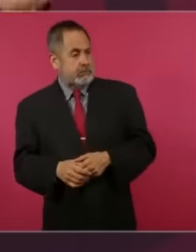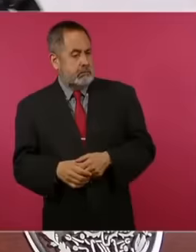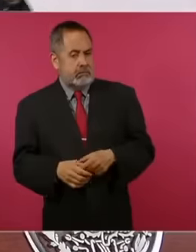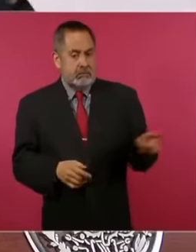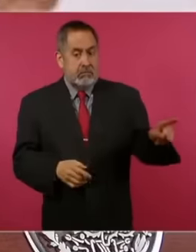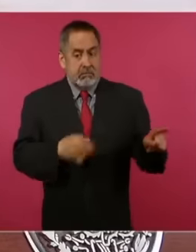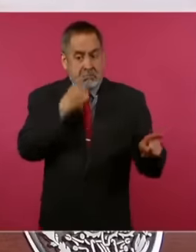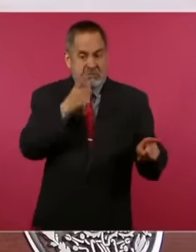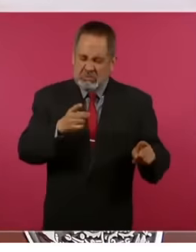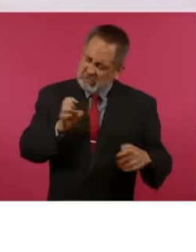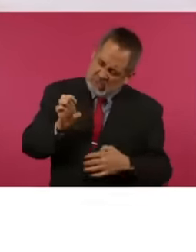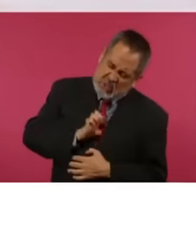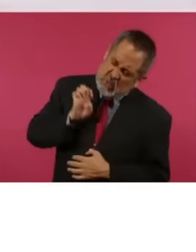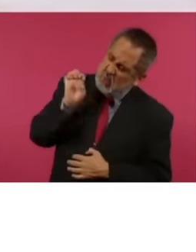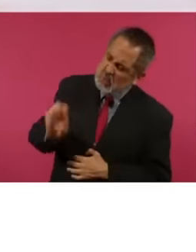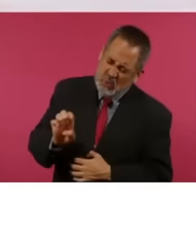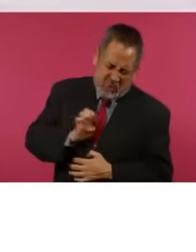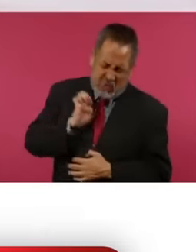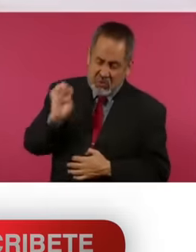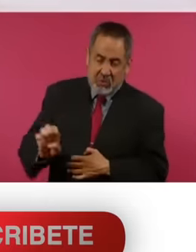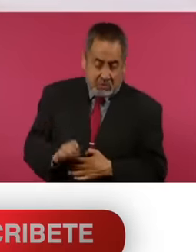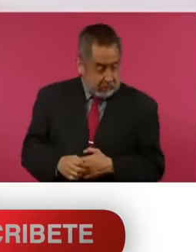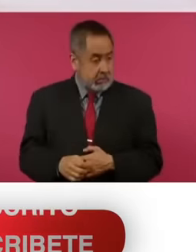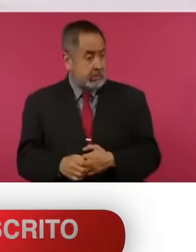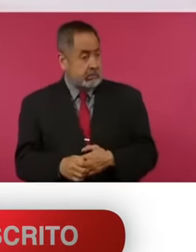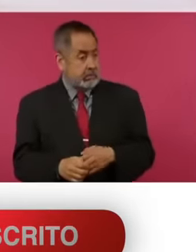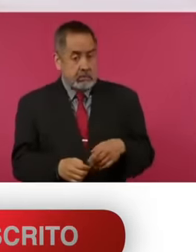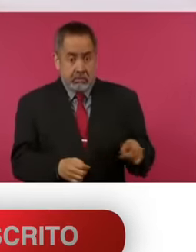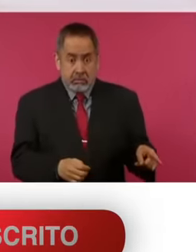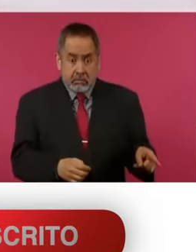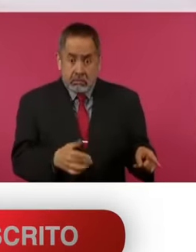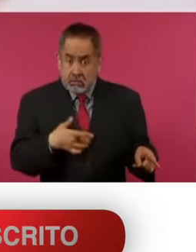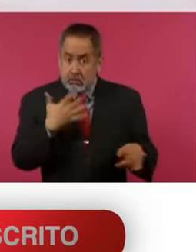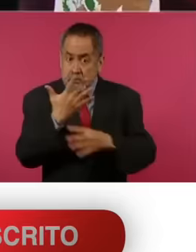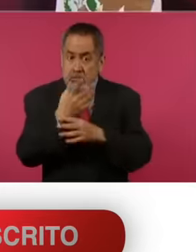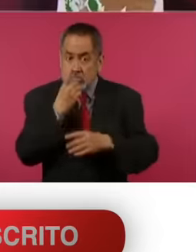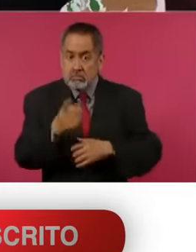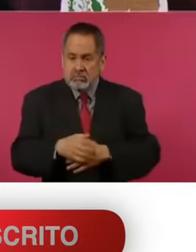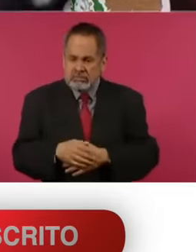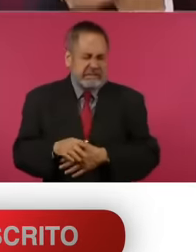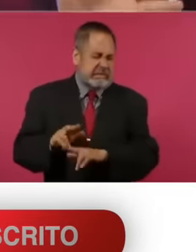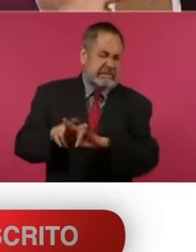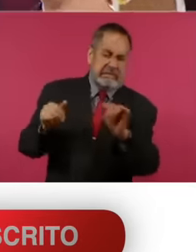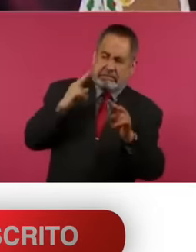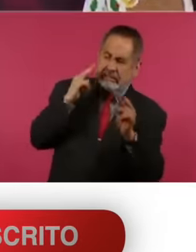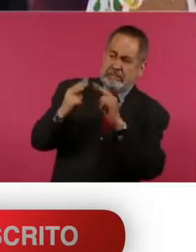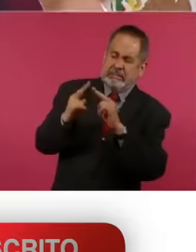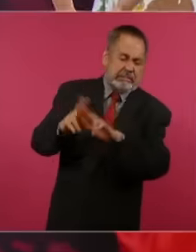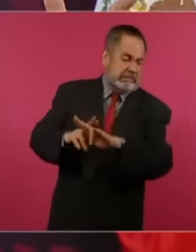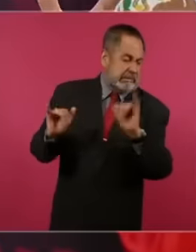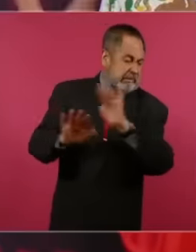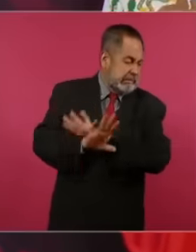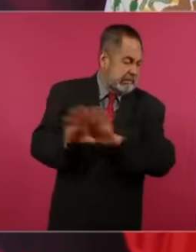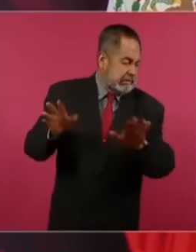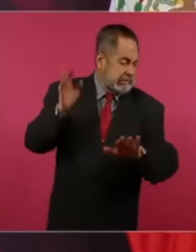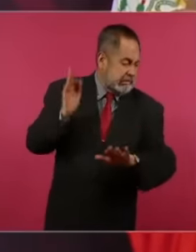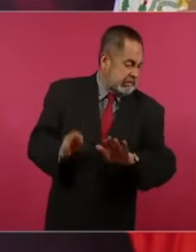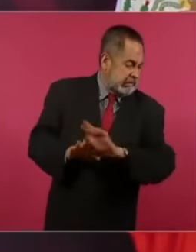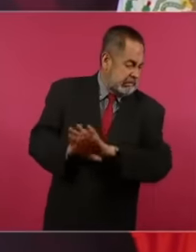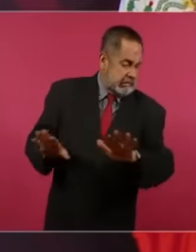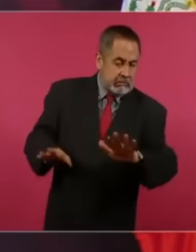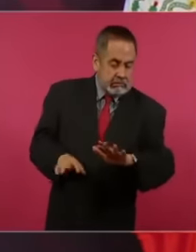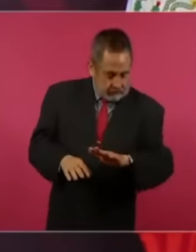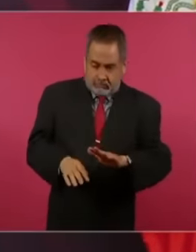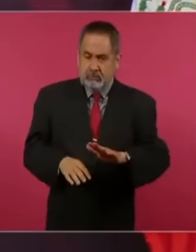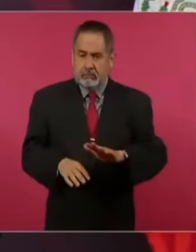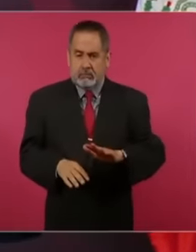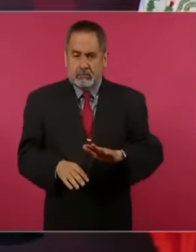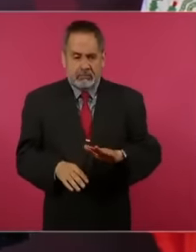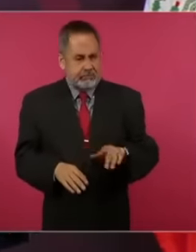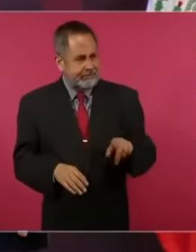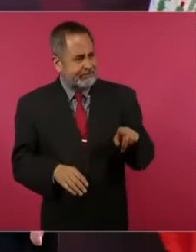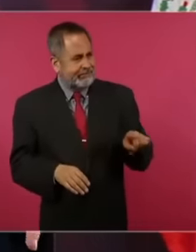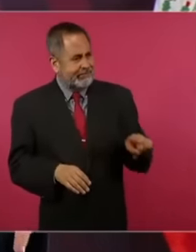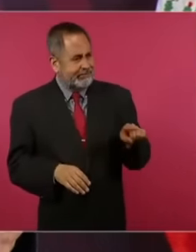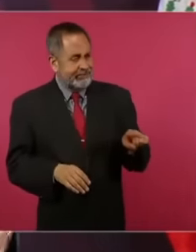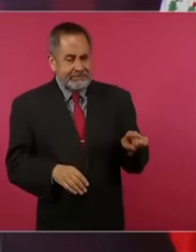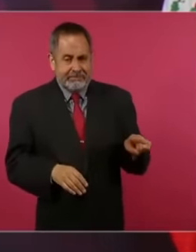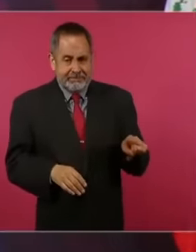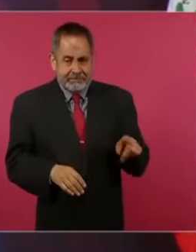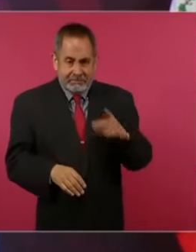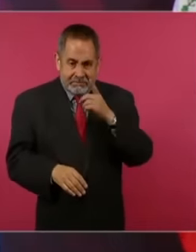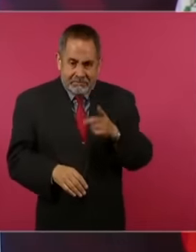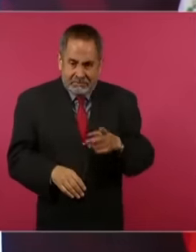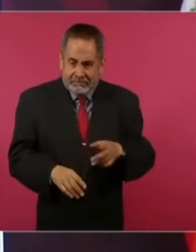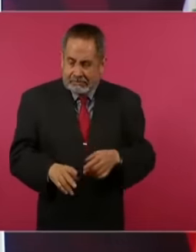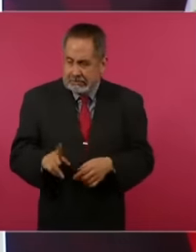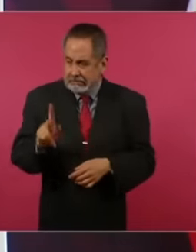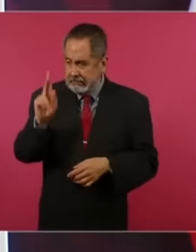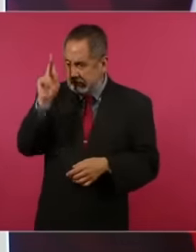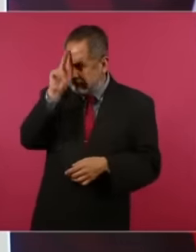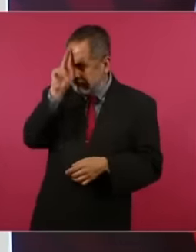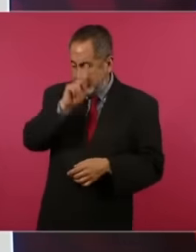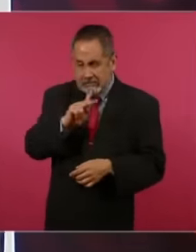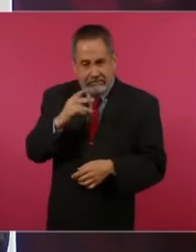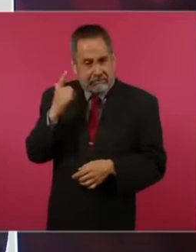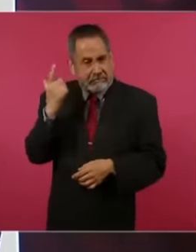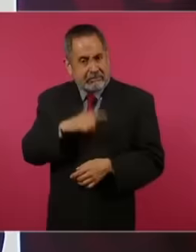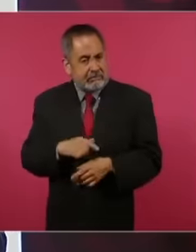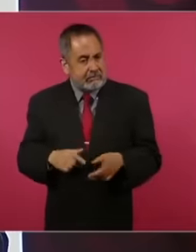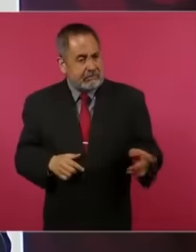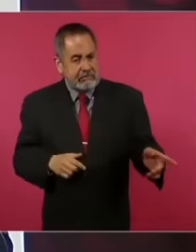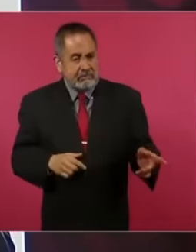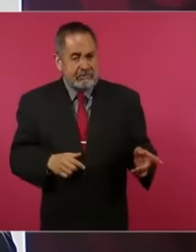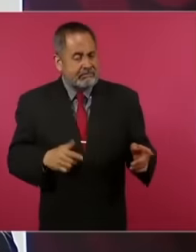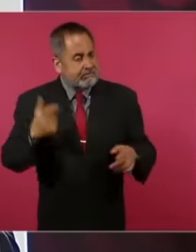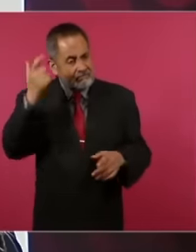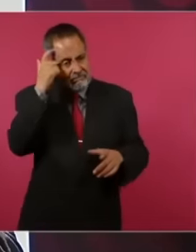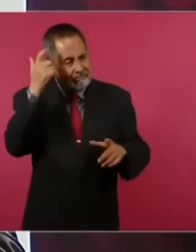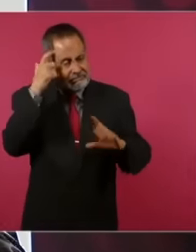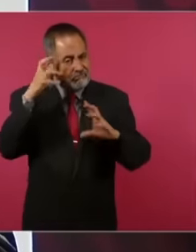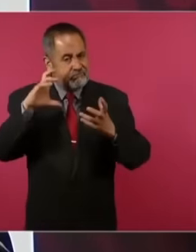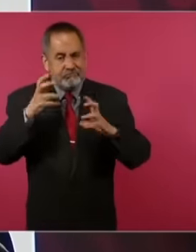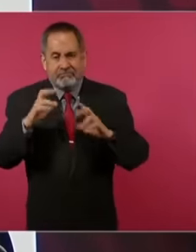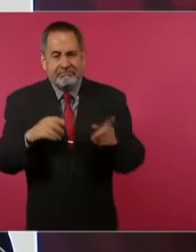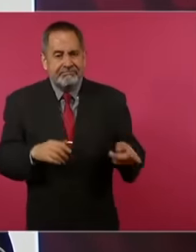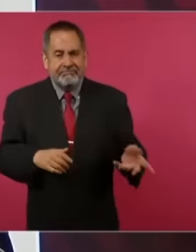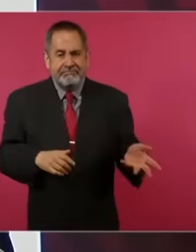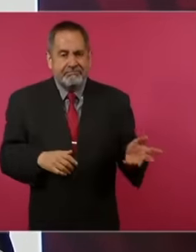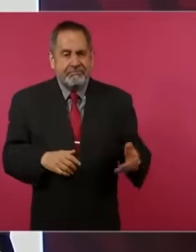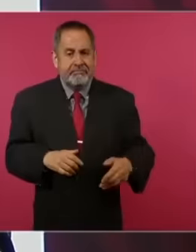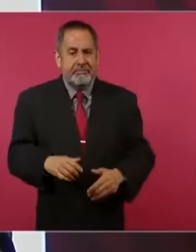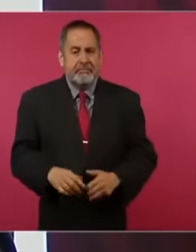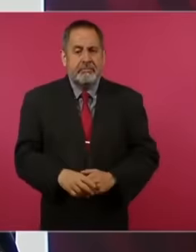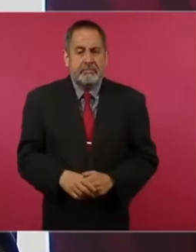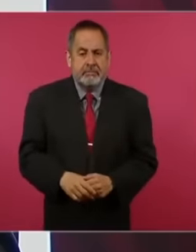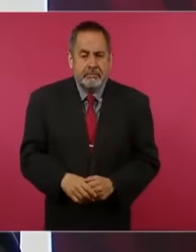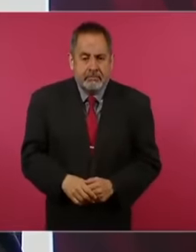, I don't even want to see her, no, but it's a tremendous thing, that is, decomposition, this